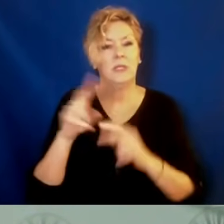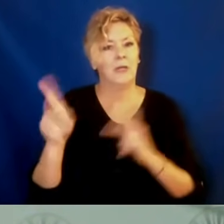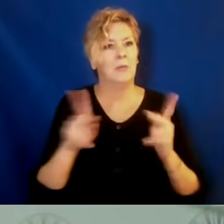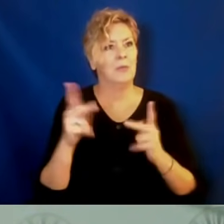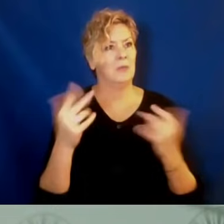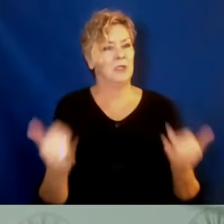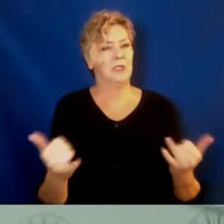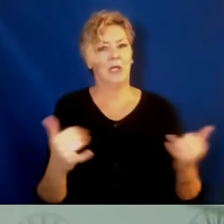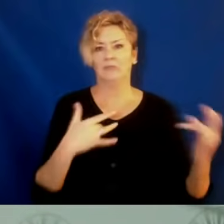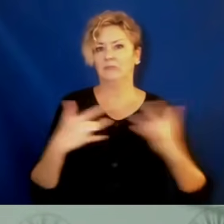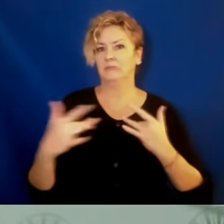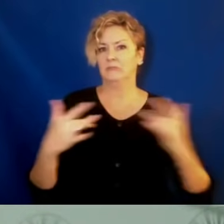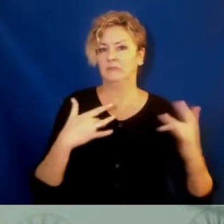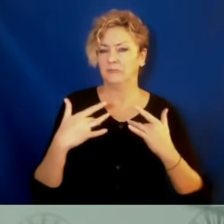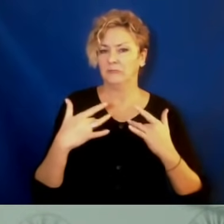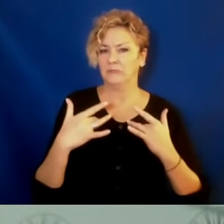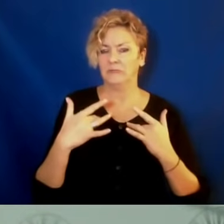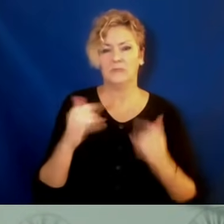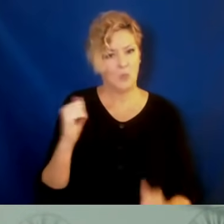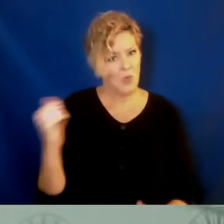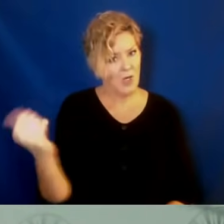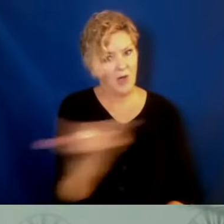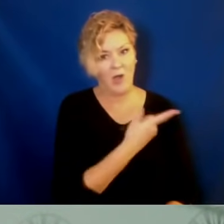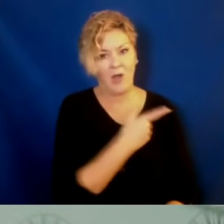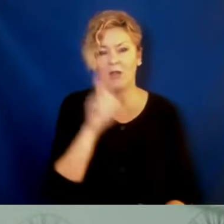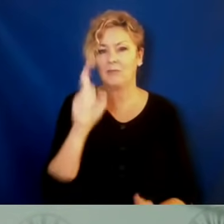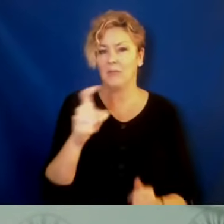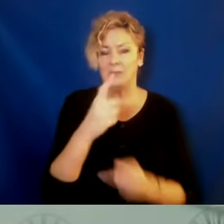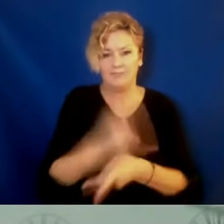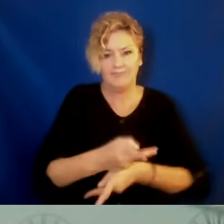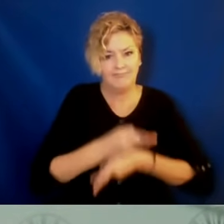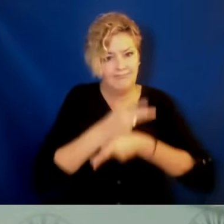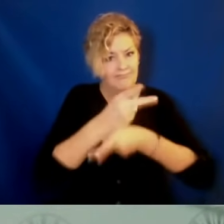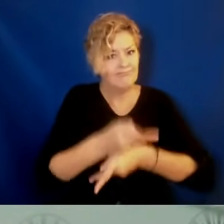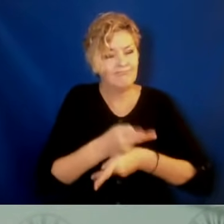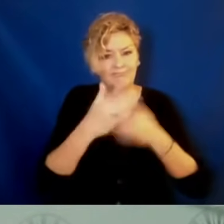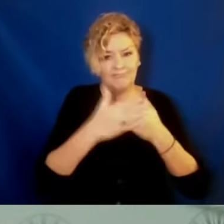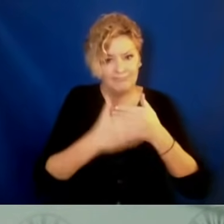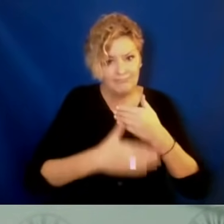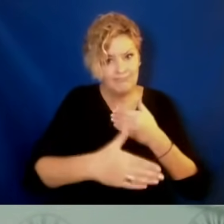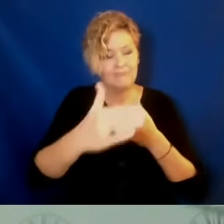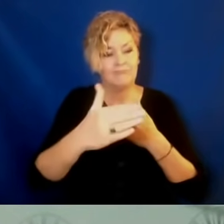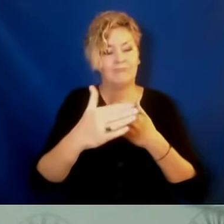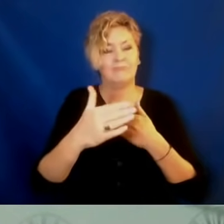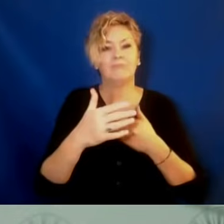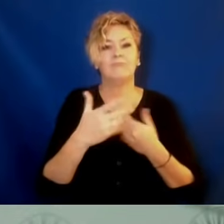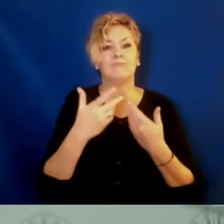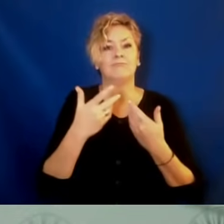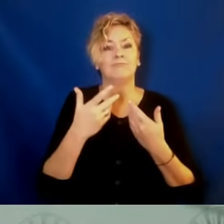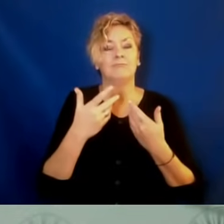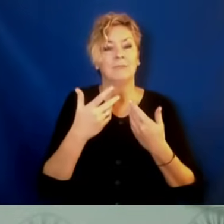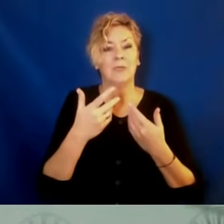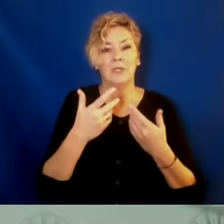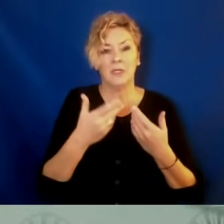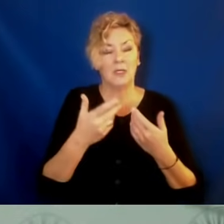for community exposures which are updated regularly and if you've attended one of those locations to please follow the instructions.